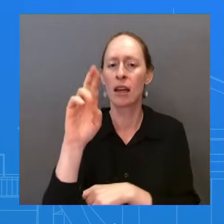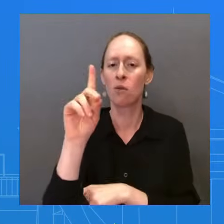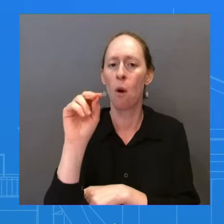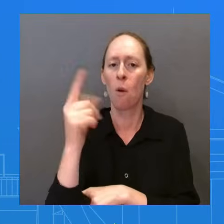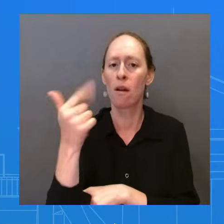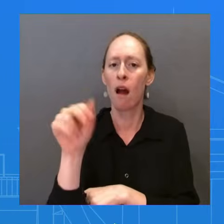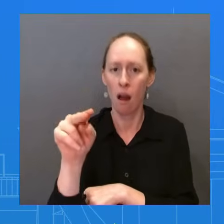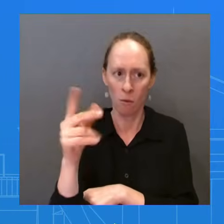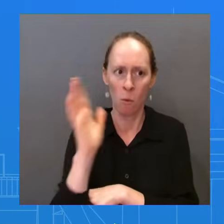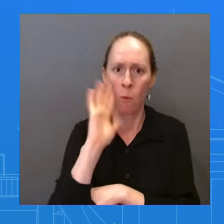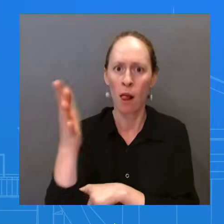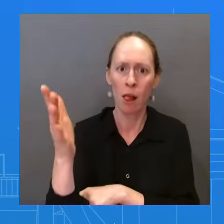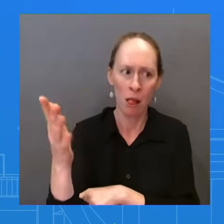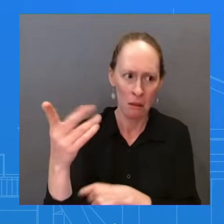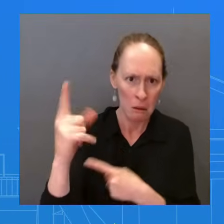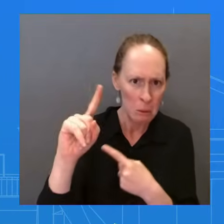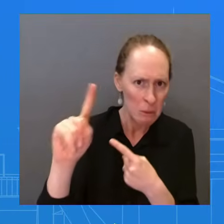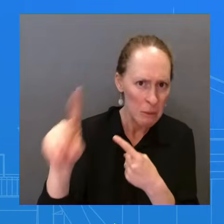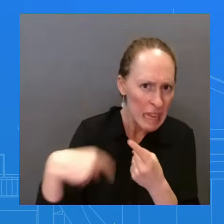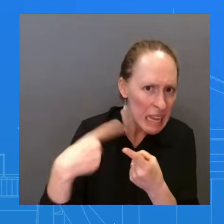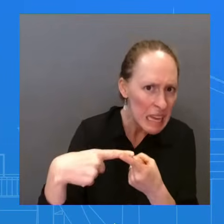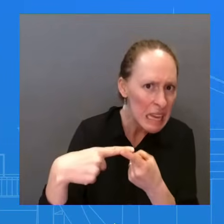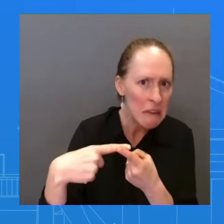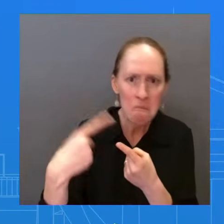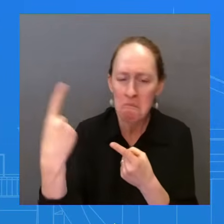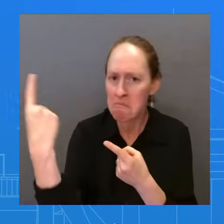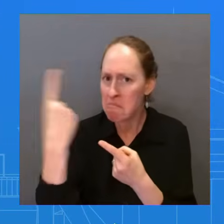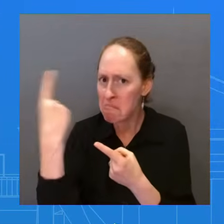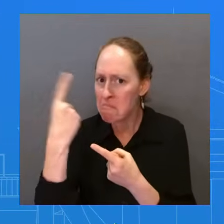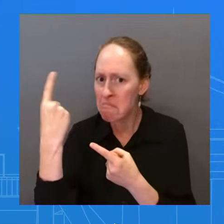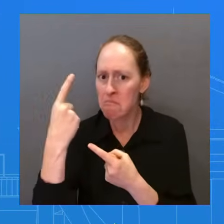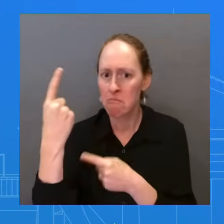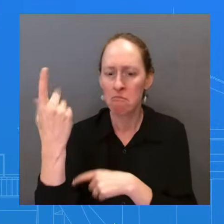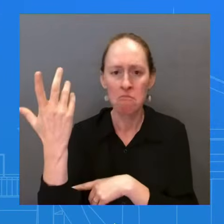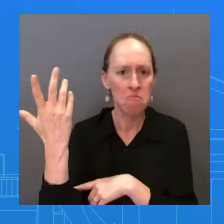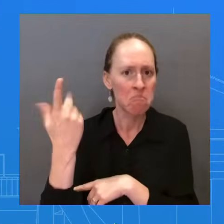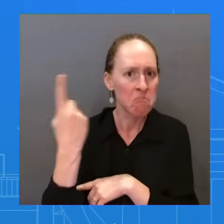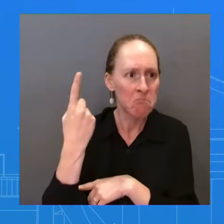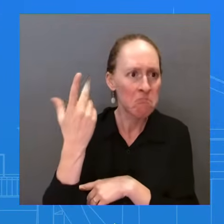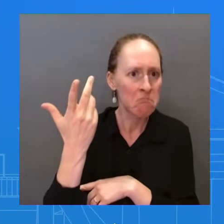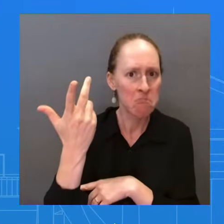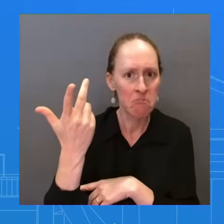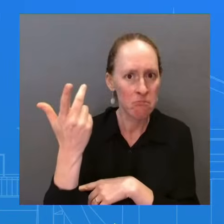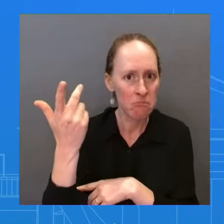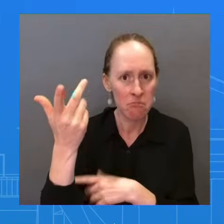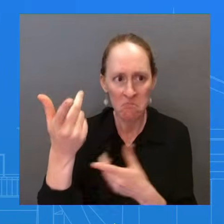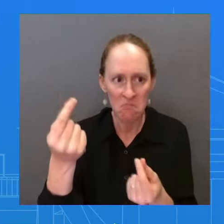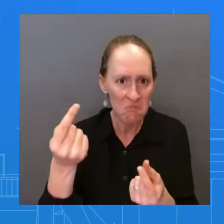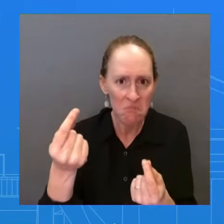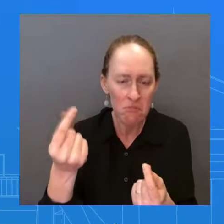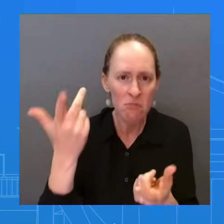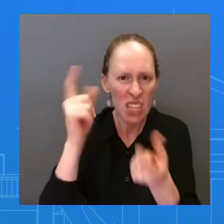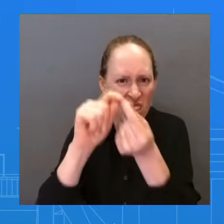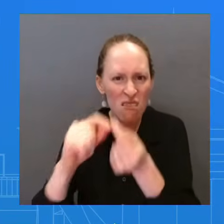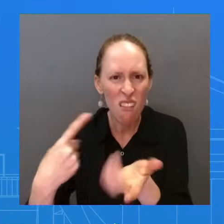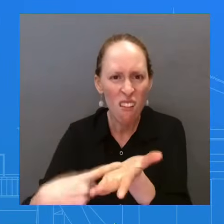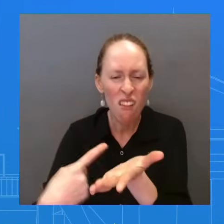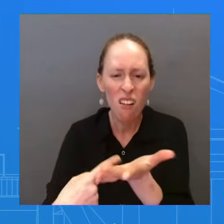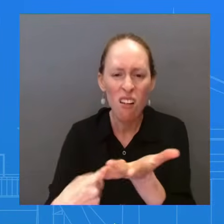And is it fair to say that the main agenda item on that call is a deal where the U.S. will provide F-16s in exchange for Turkey